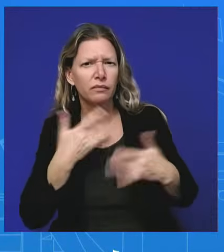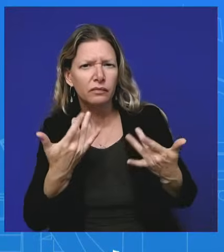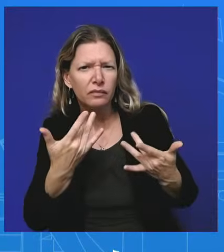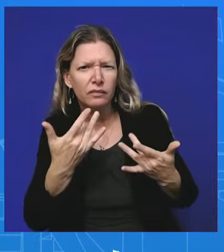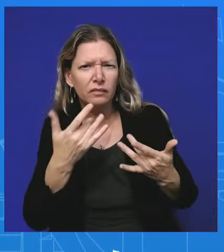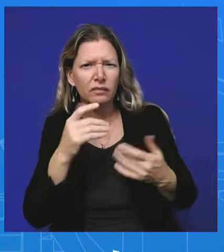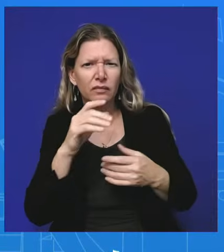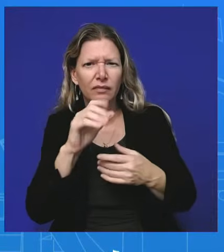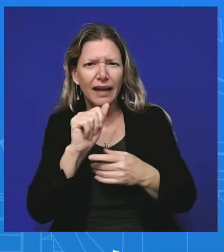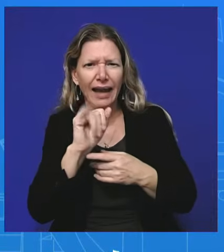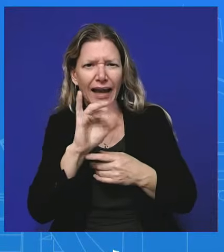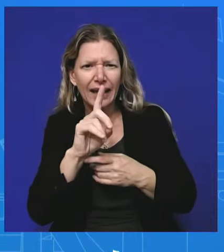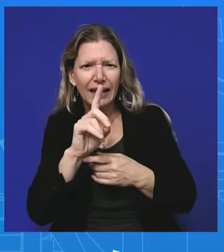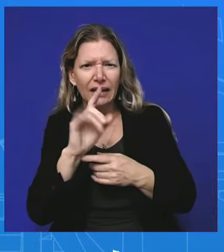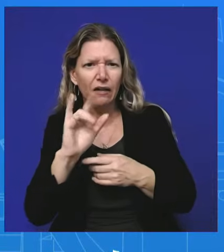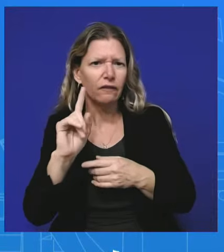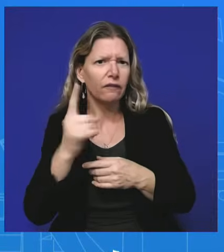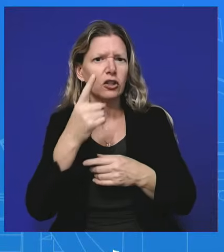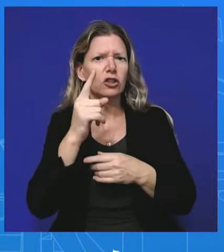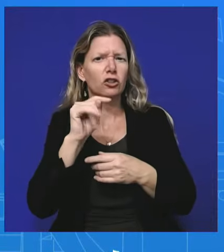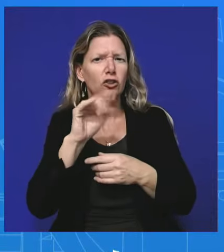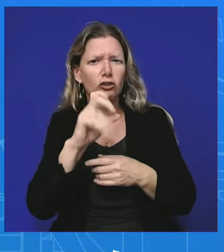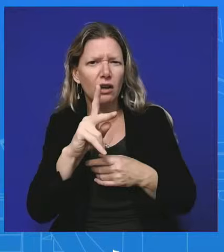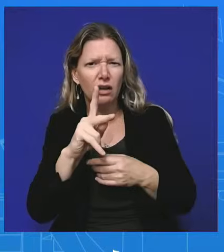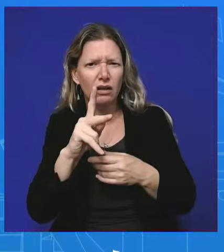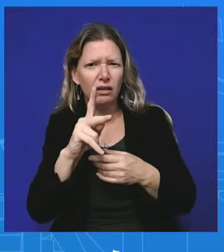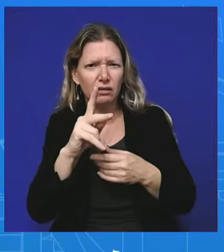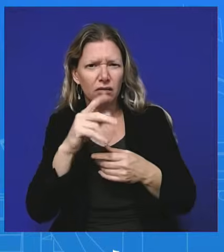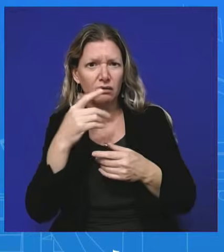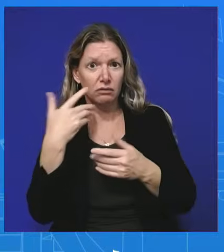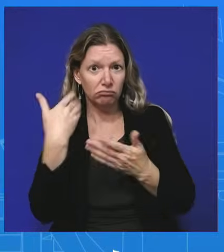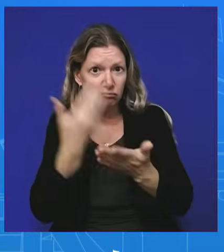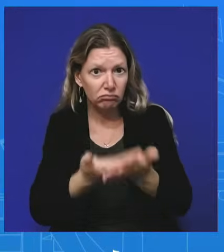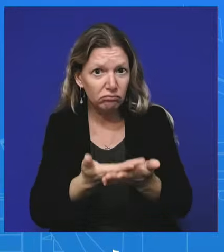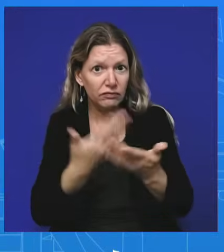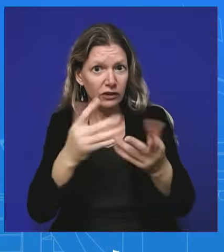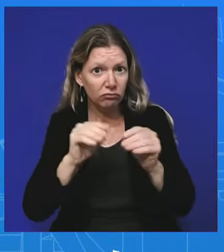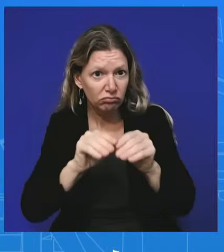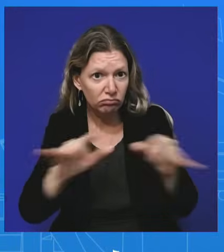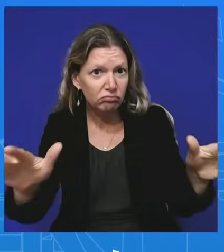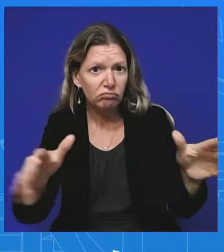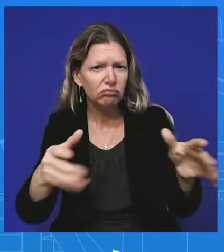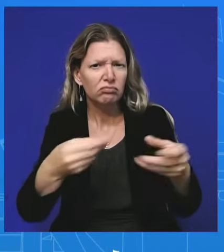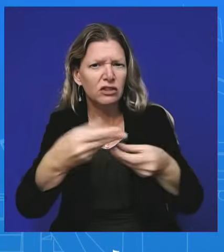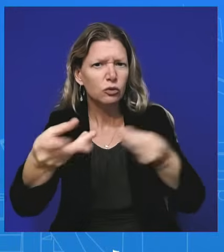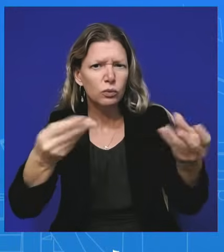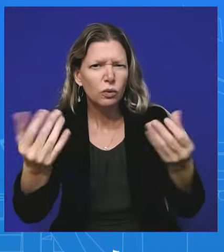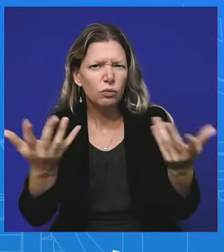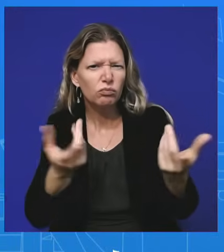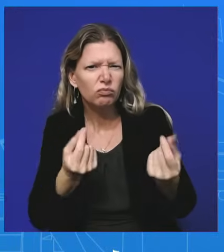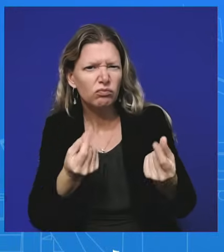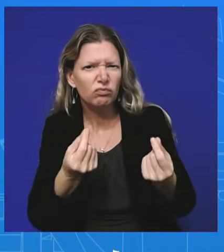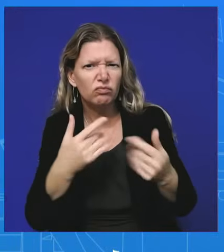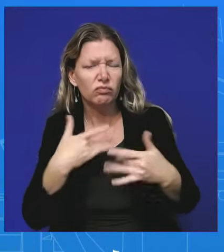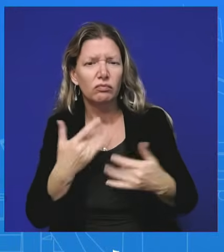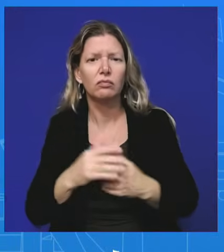Mr. Kirby: -- right before coming out here that the U.N. has now taken possession of these first -- these first pallets and are getting them ready